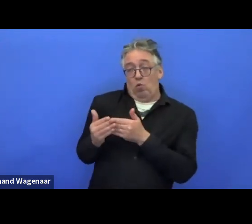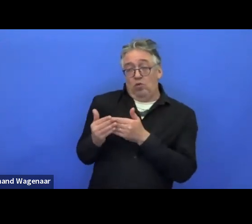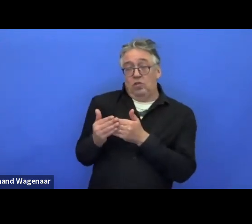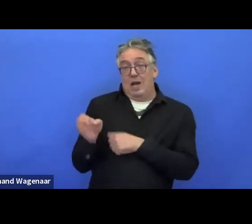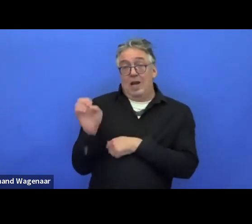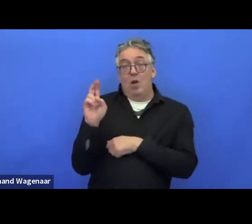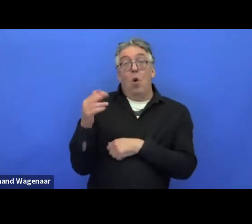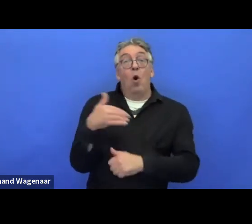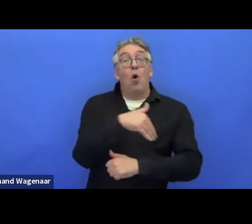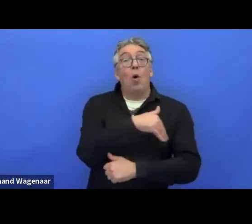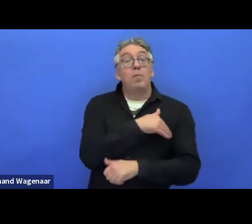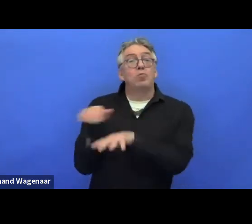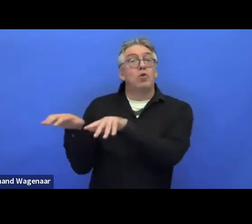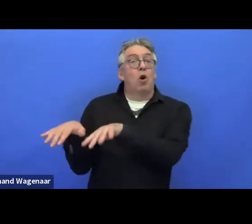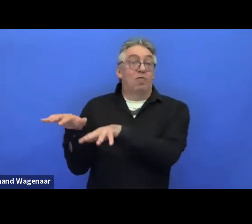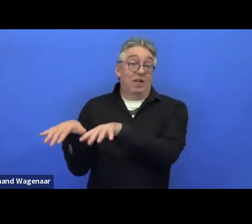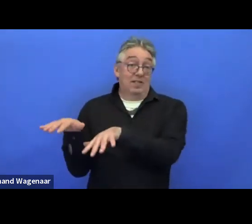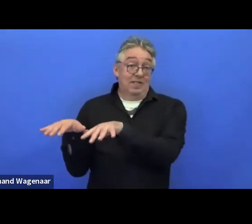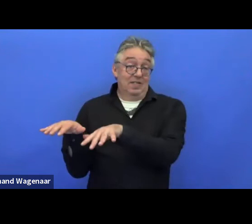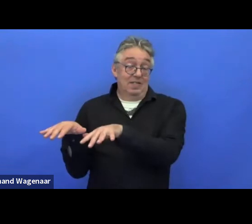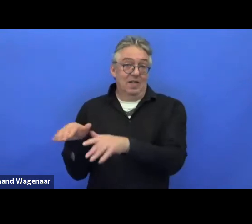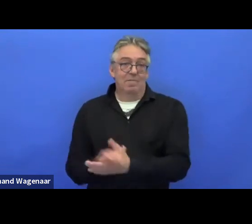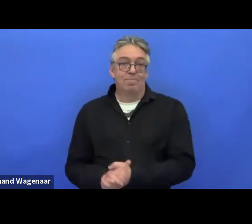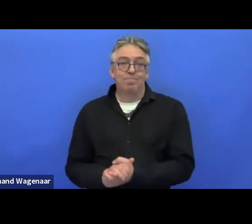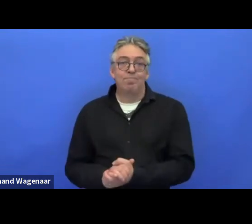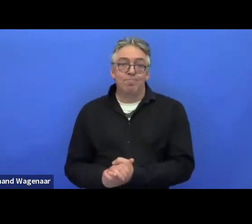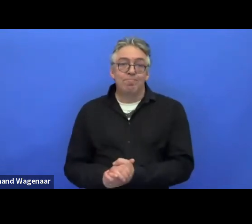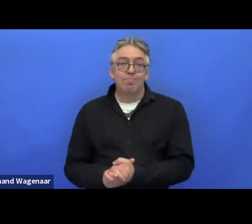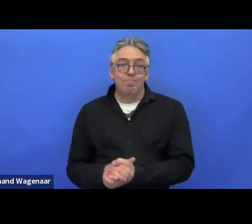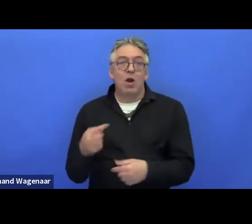and we realize because of COVID-19 and the situation we have been